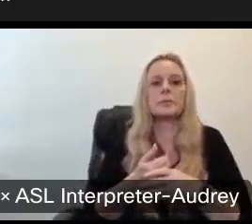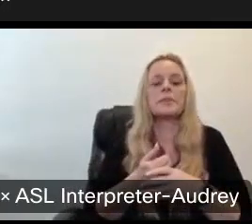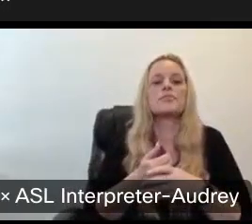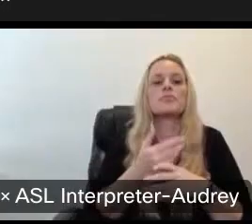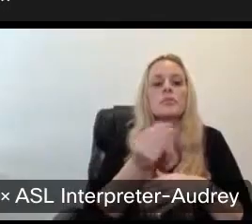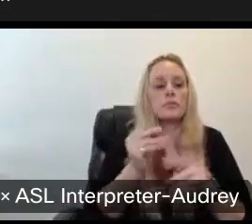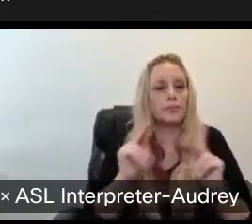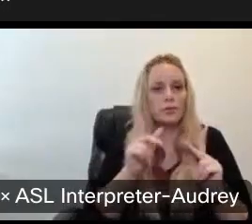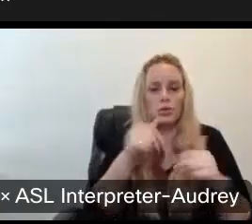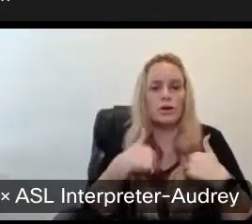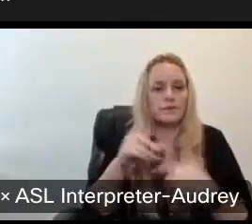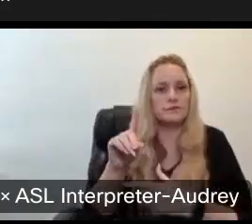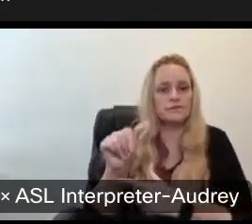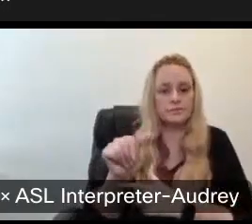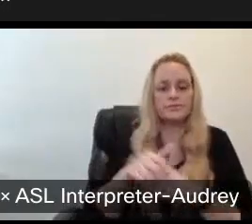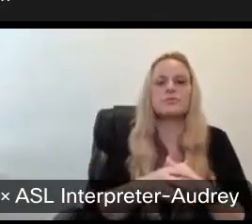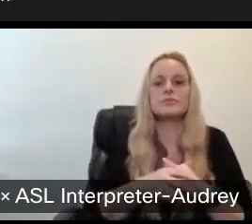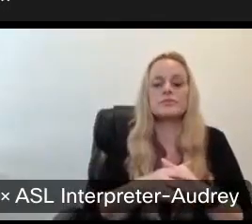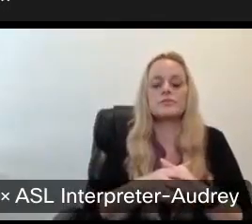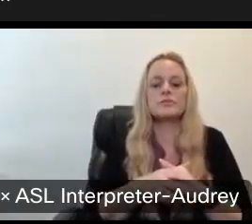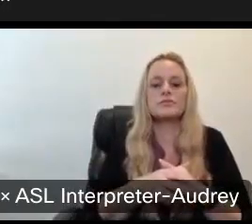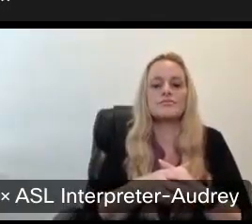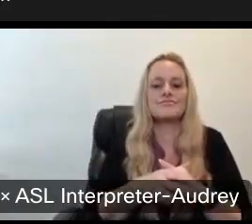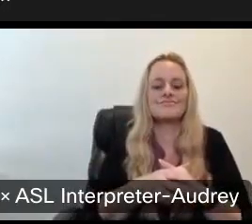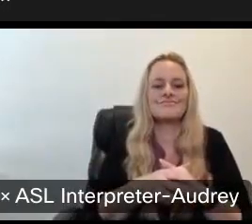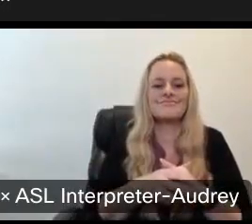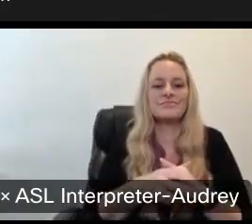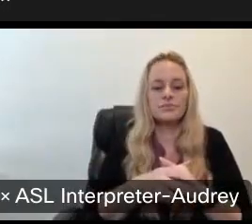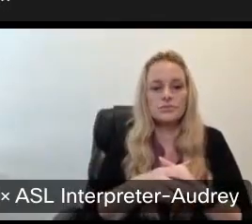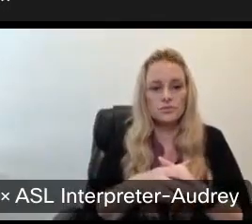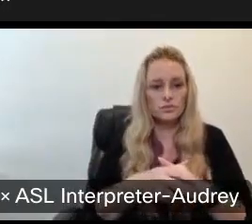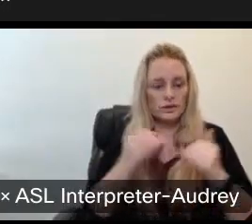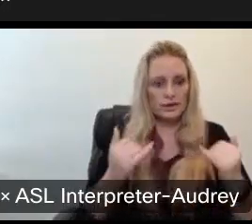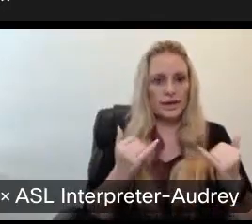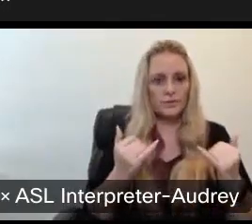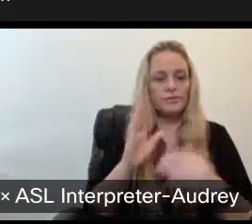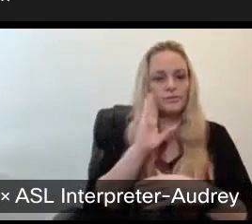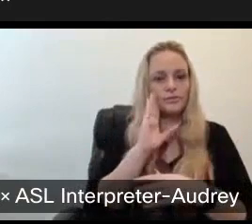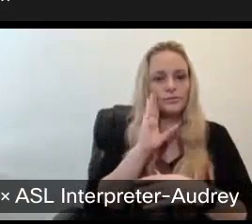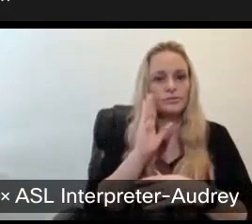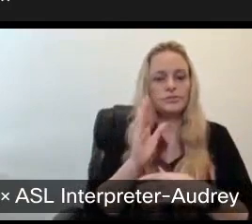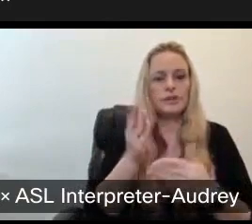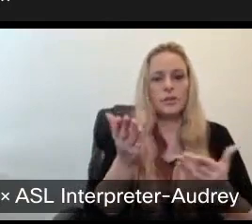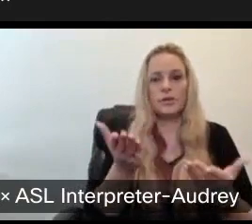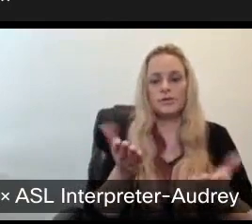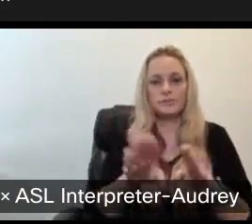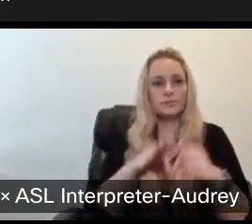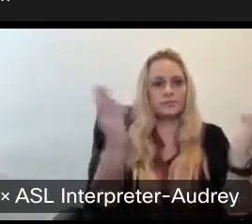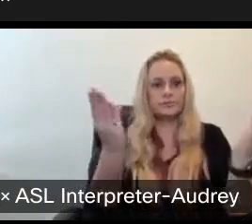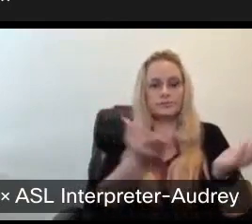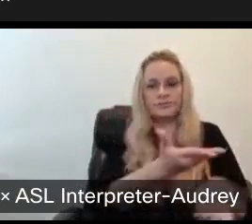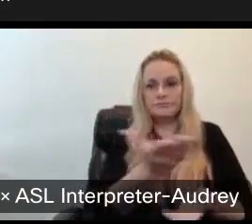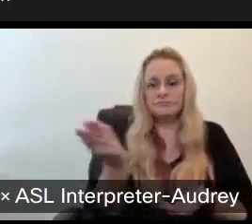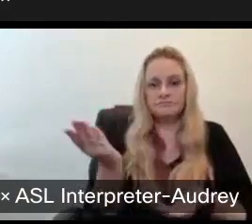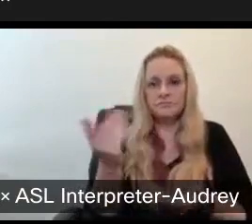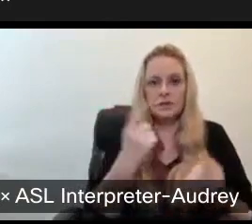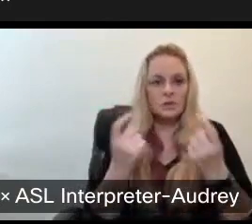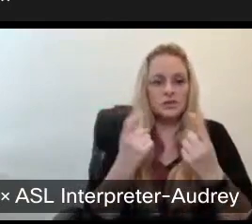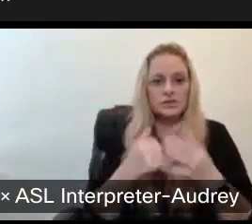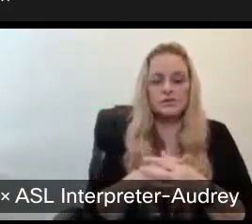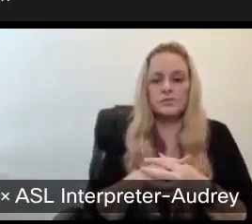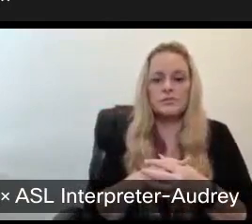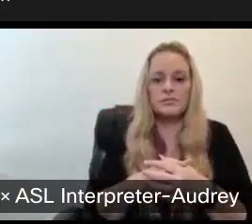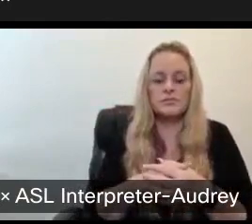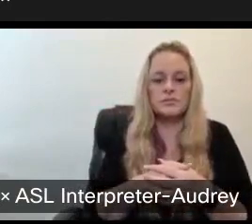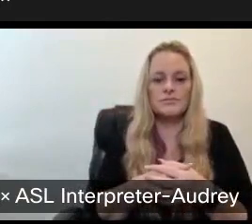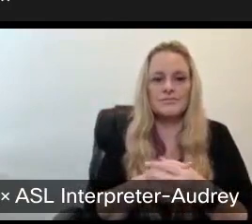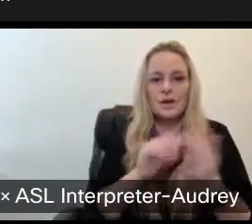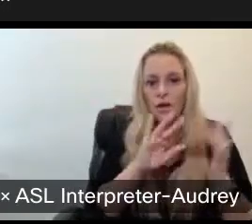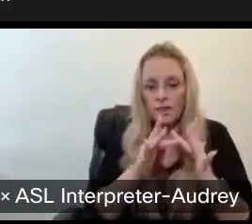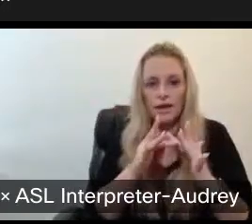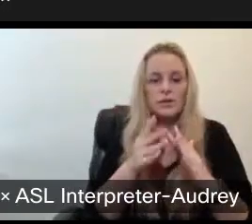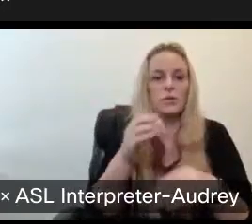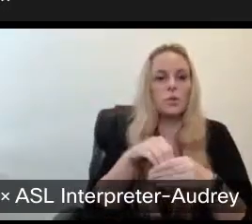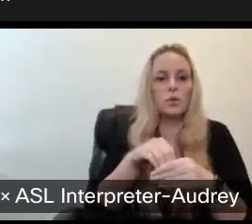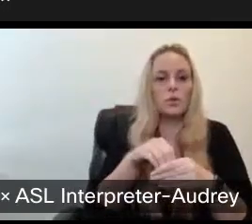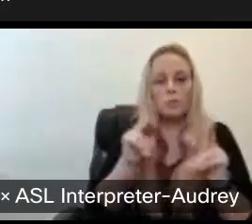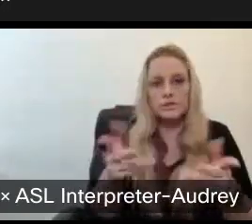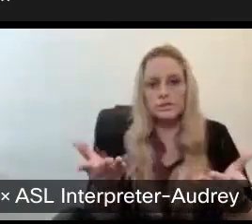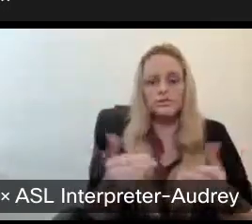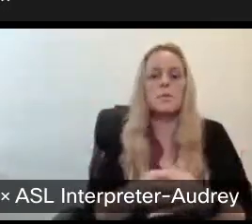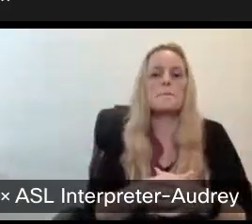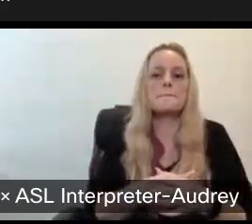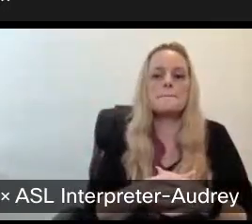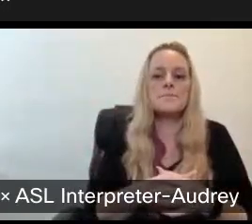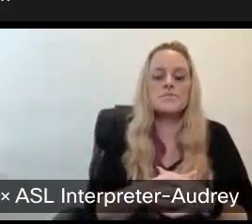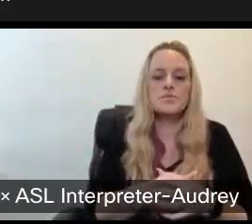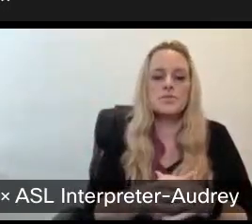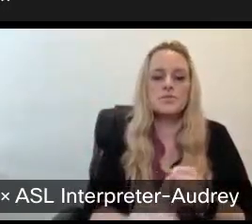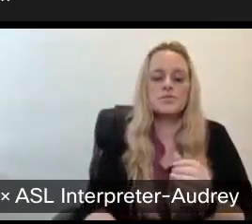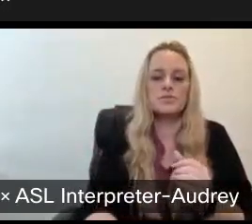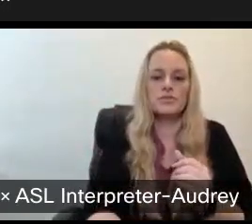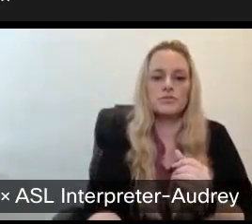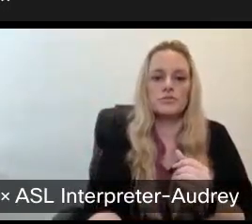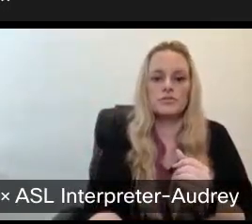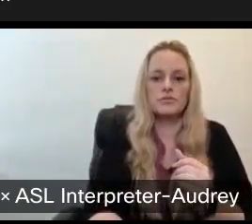Disabilities. Now I will open the floor up for any questions online and hear in person that anyone may have.